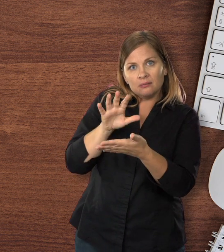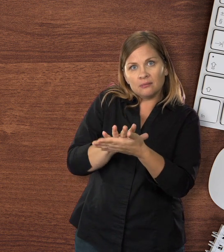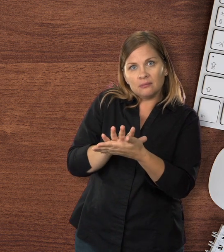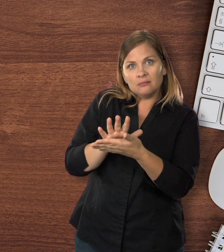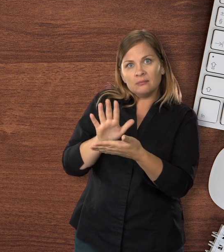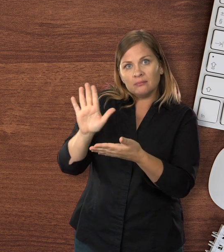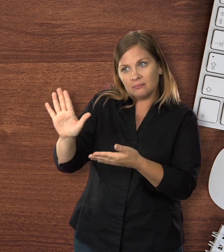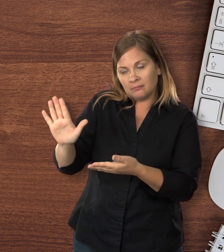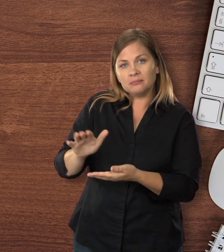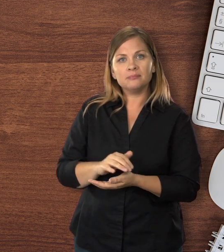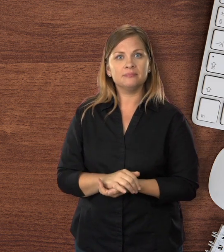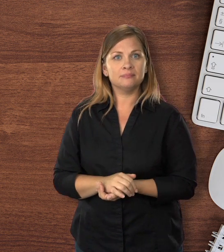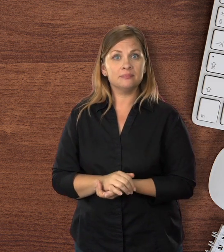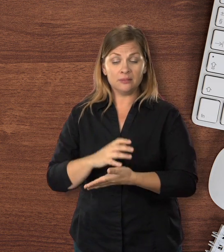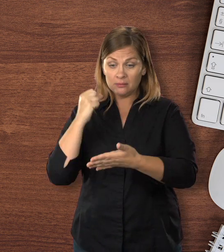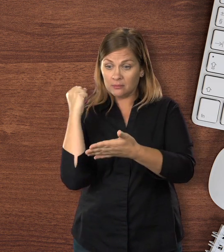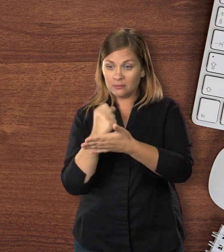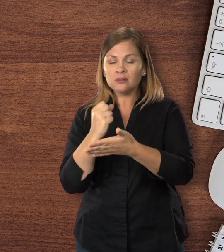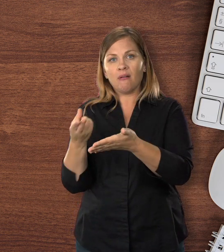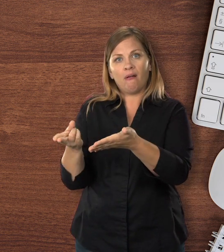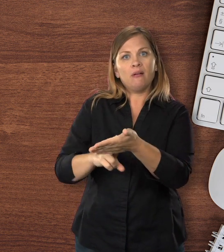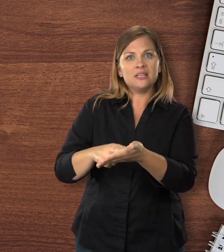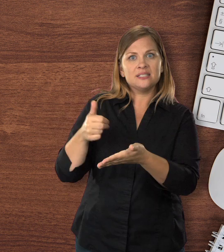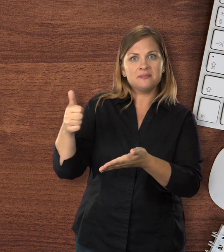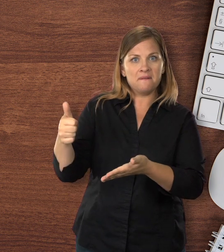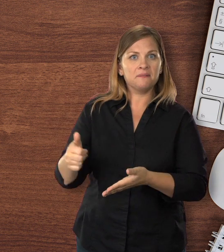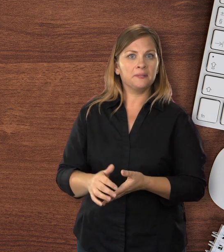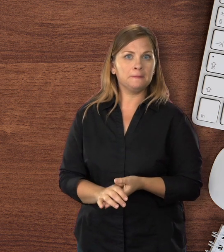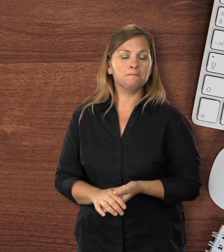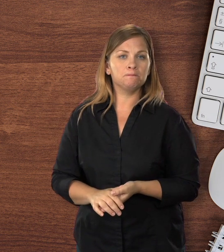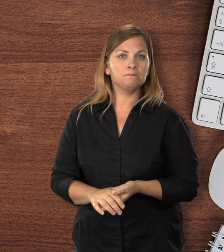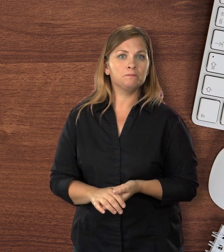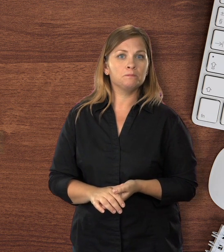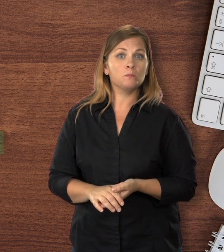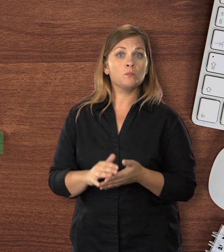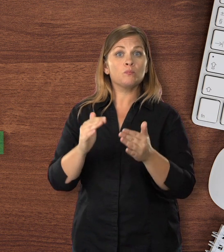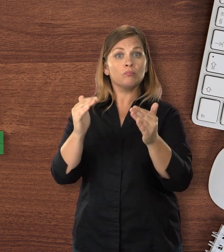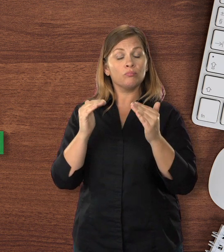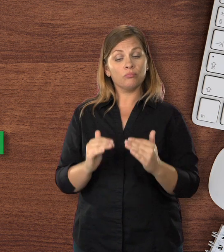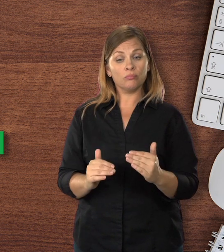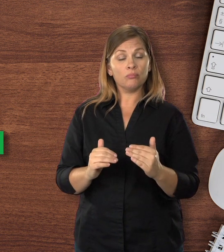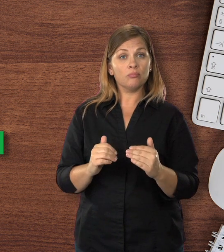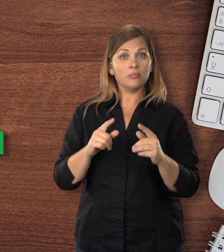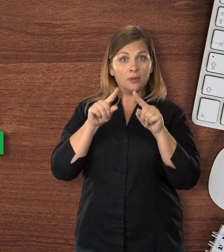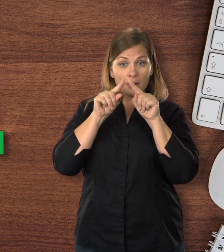If your witness is a notary, he or she must stamp the envelope. Your witness must then check the box